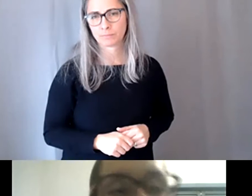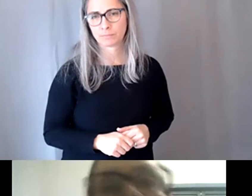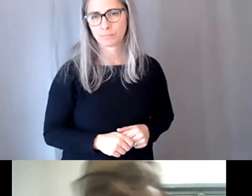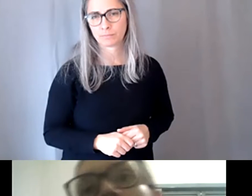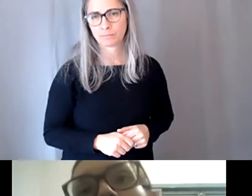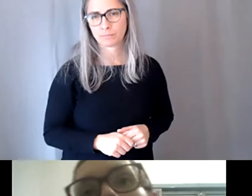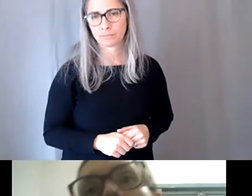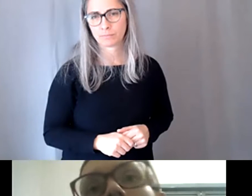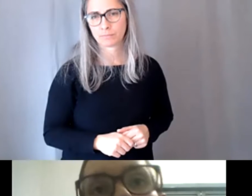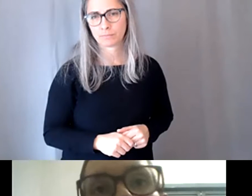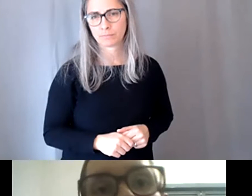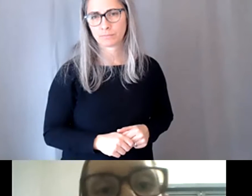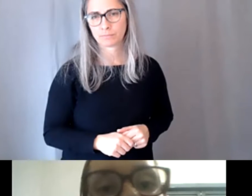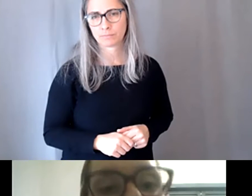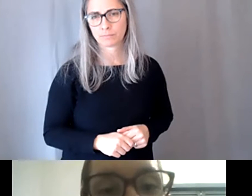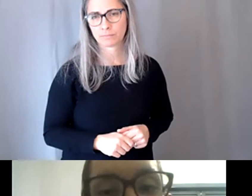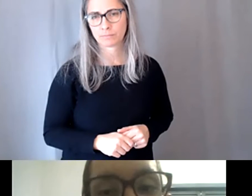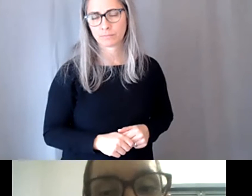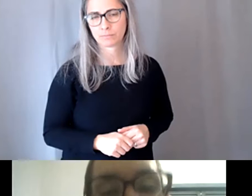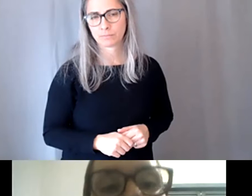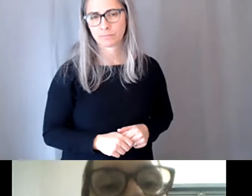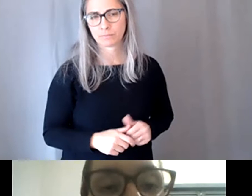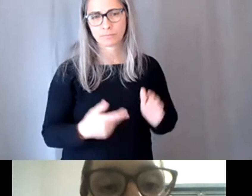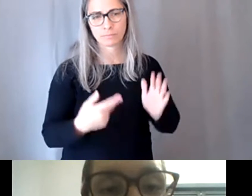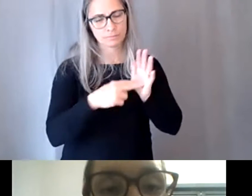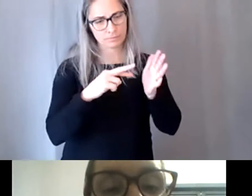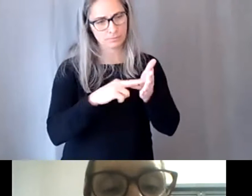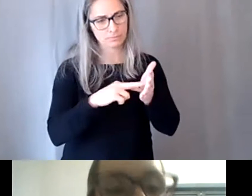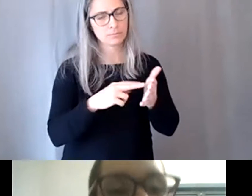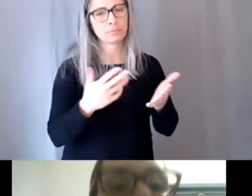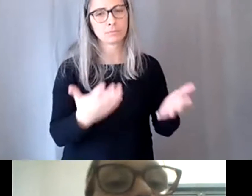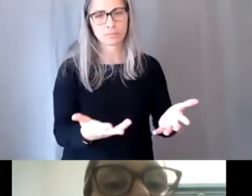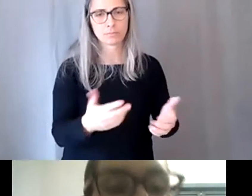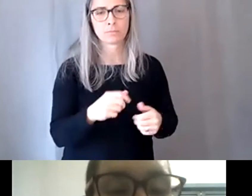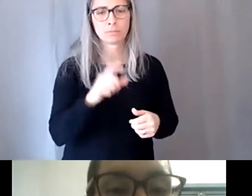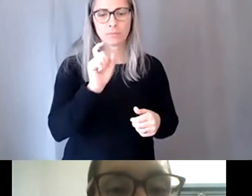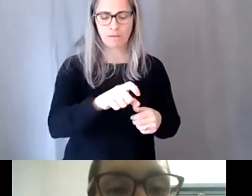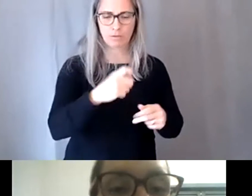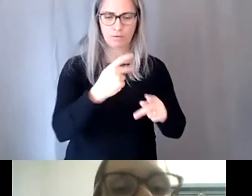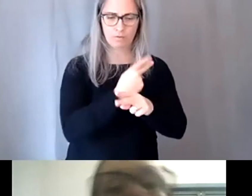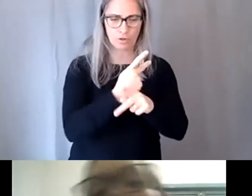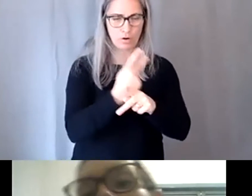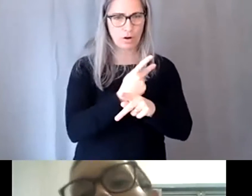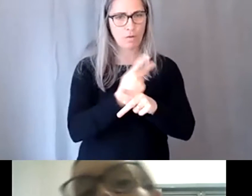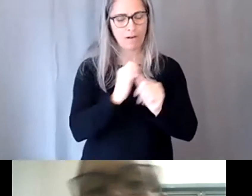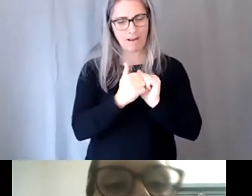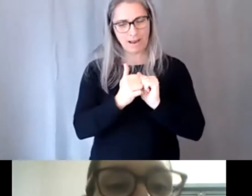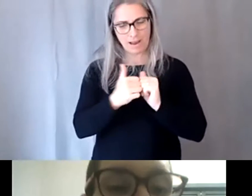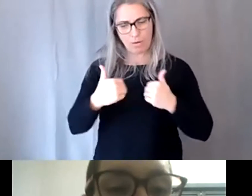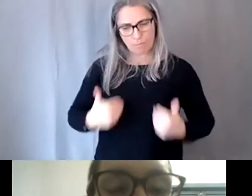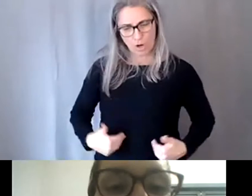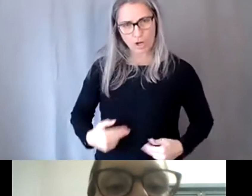so we have to learn to do things with the body how to get out of